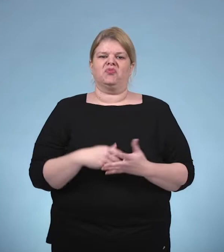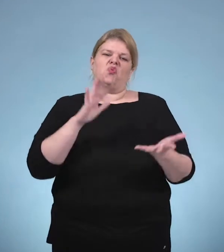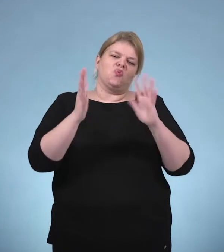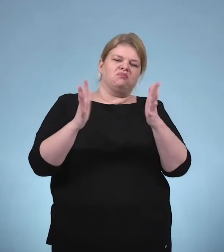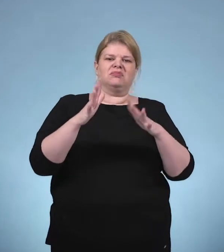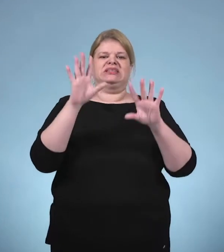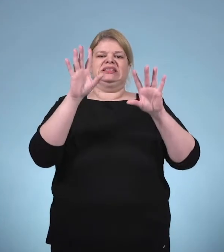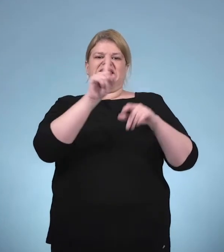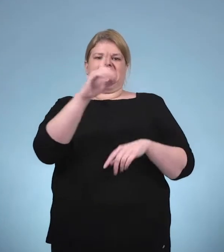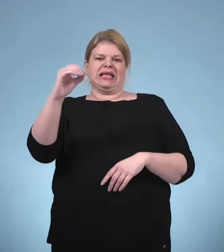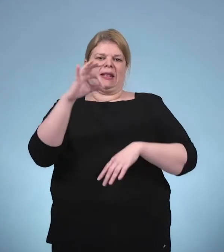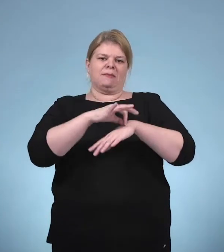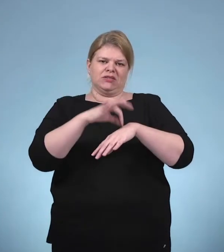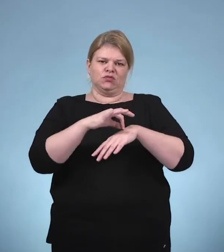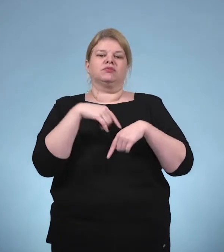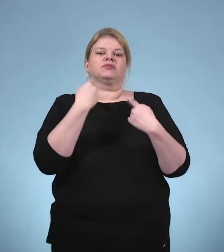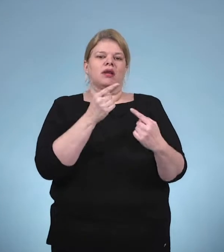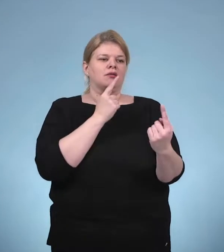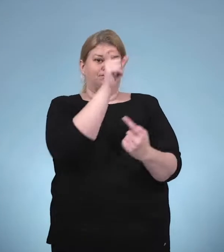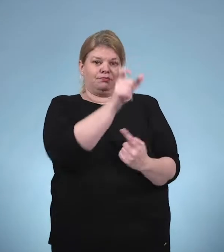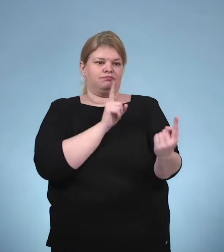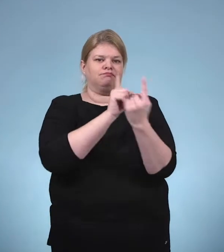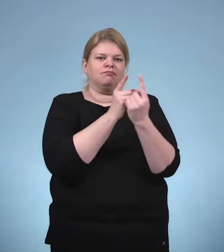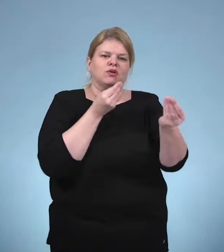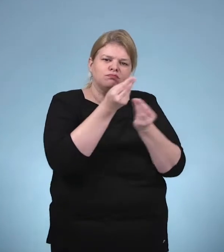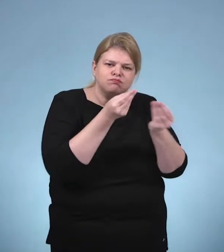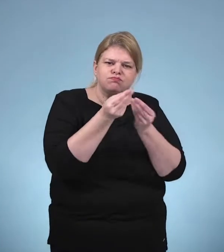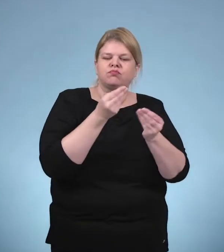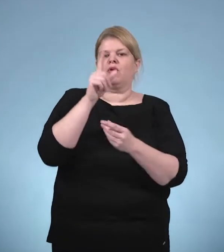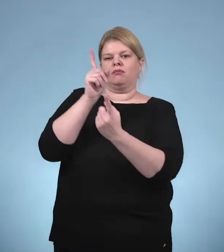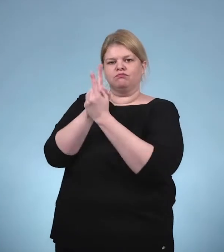After about 10 minutes, finish the exercise and reflect it with the participants.